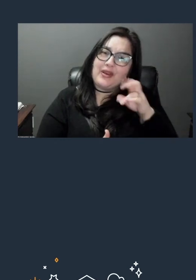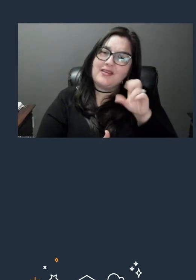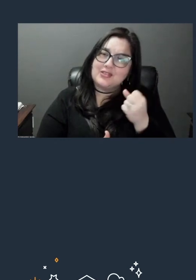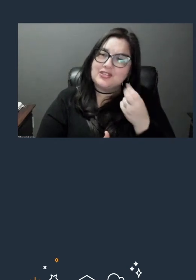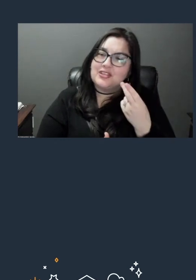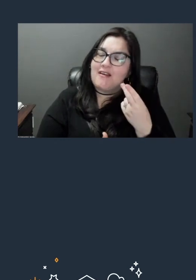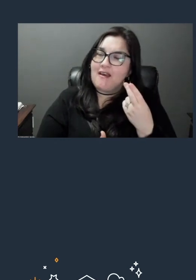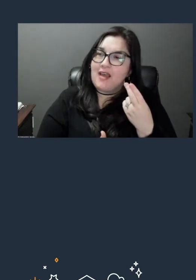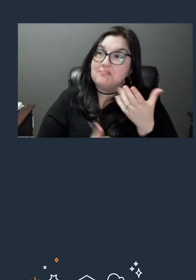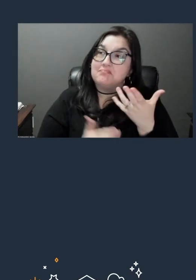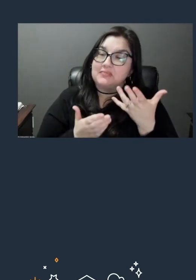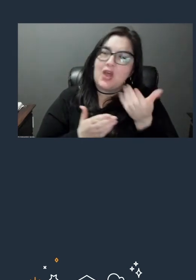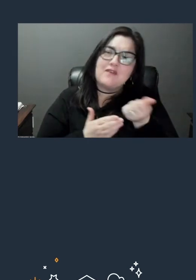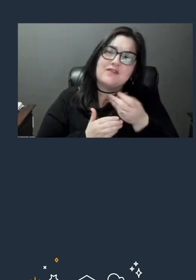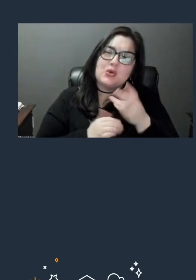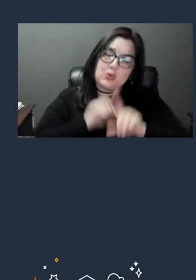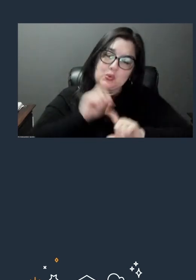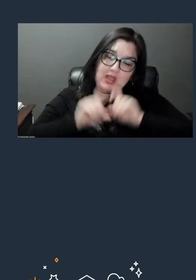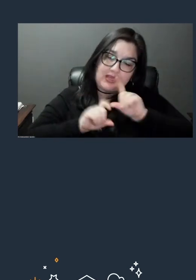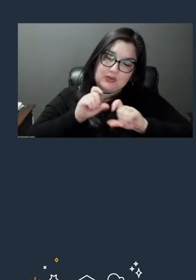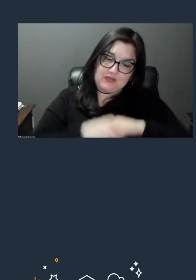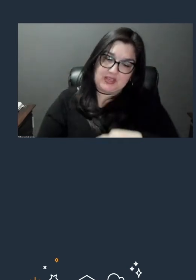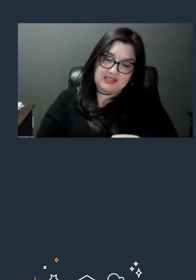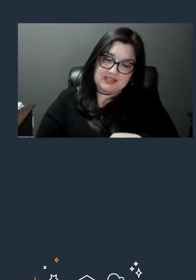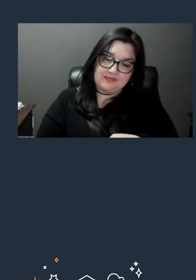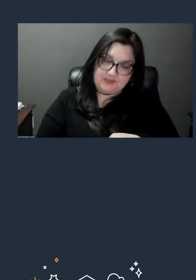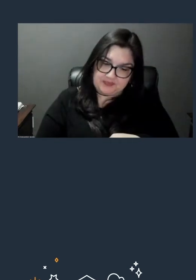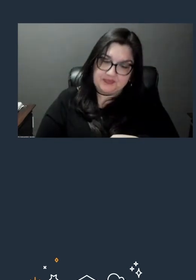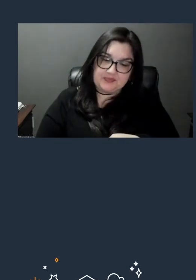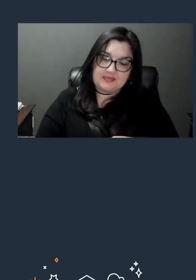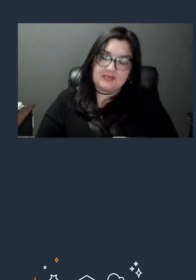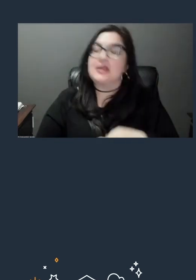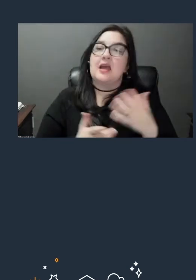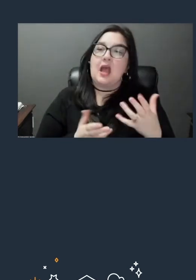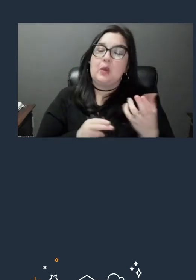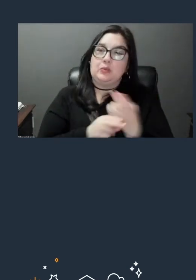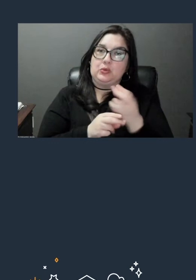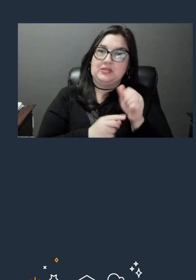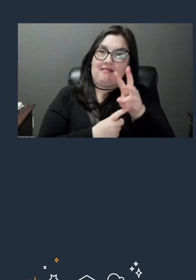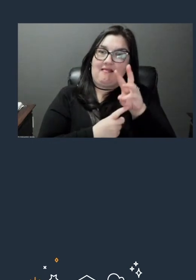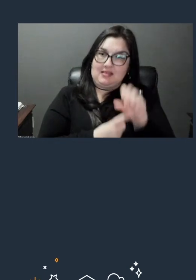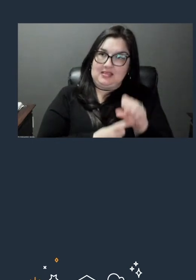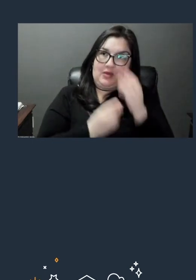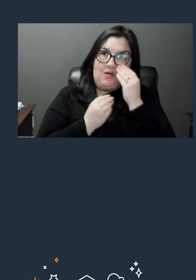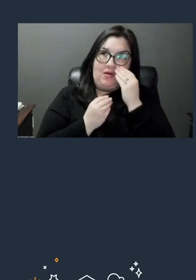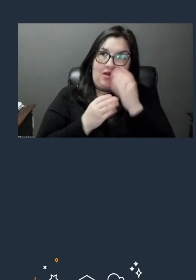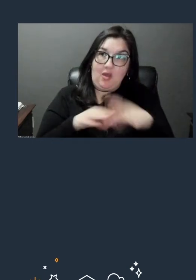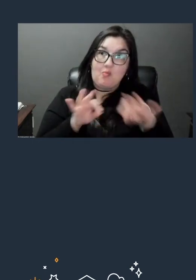So let's say I'm using AWS, and I've got my important data stored there, in S3 and elsewhere.